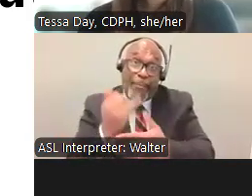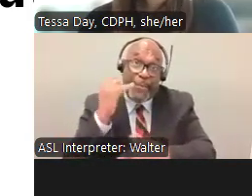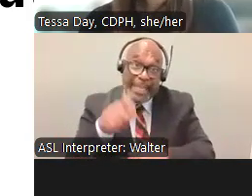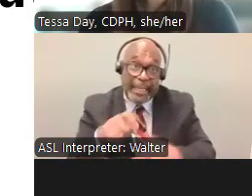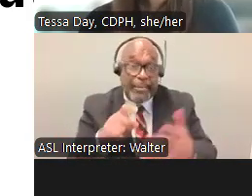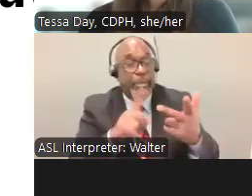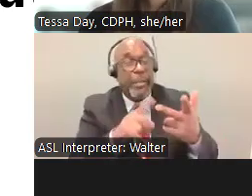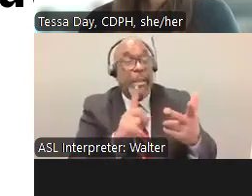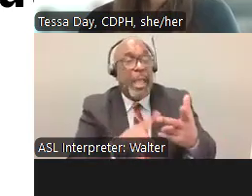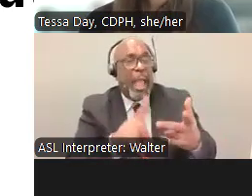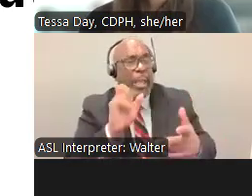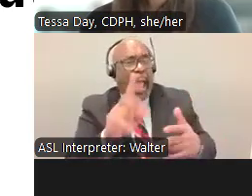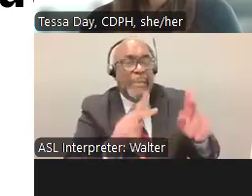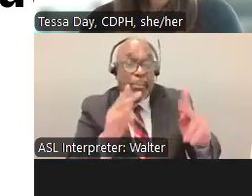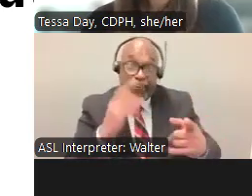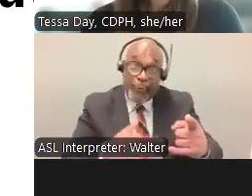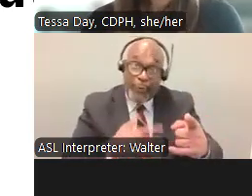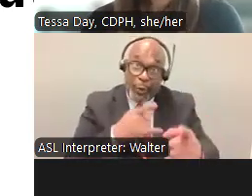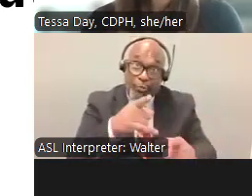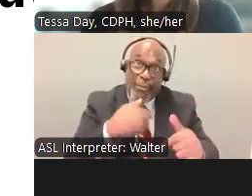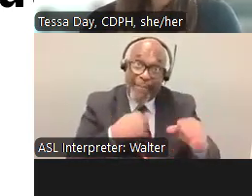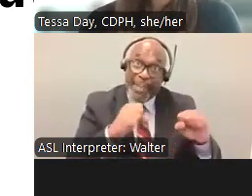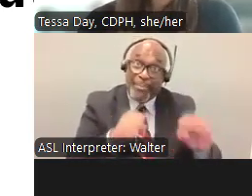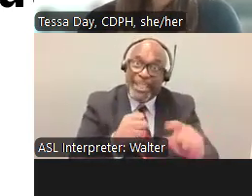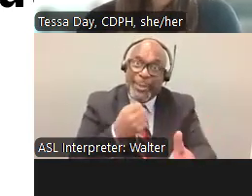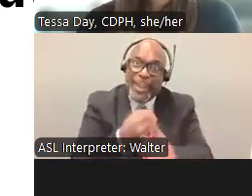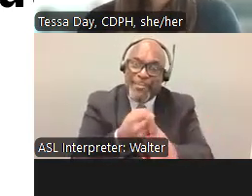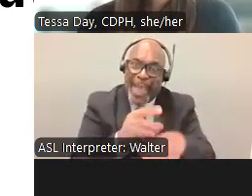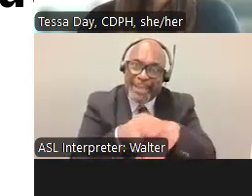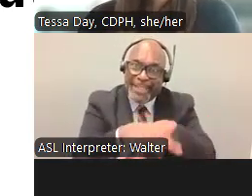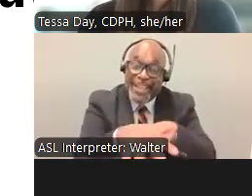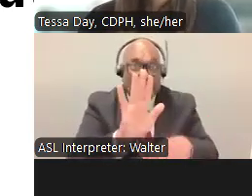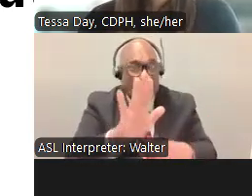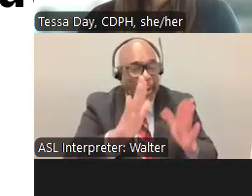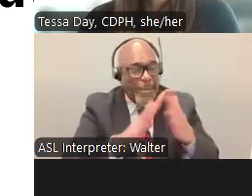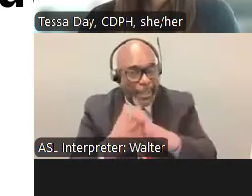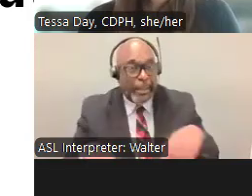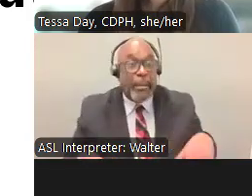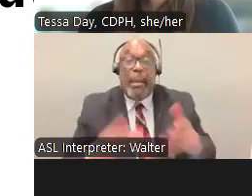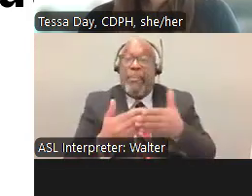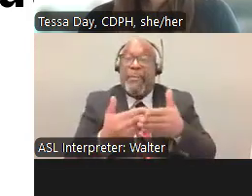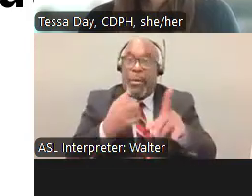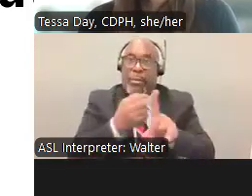they have the ability 13:28:31 to impact their community. 13:28:35 Before we go through data, I'll 13:28:37 orient you to this